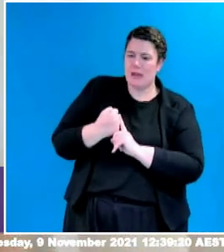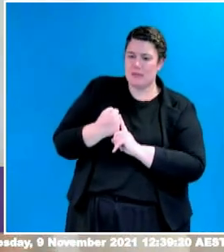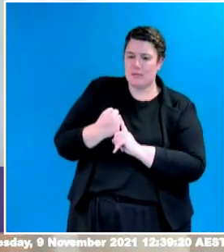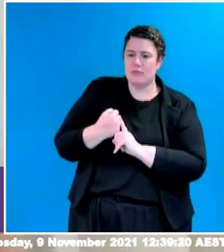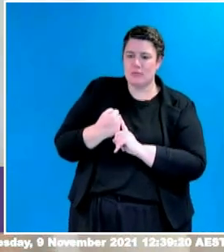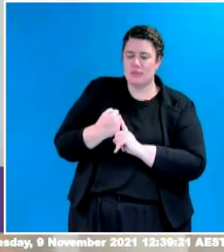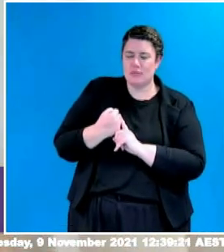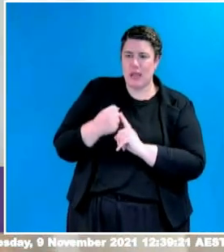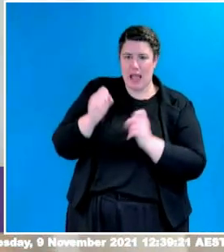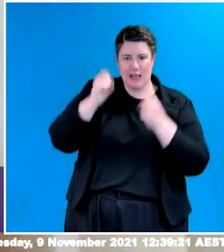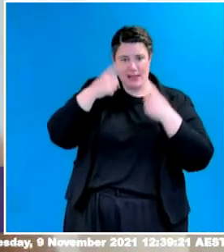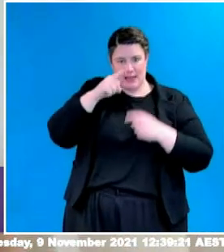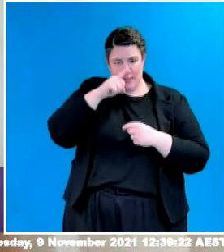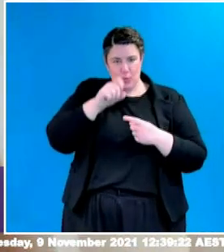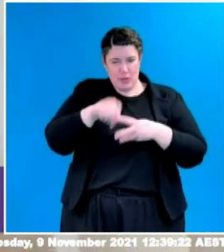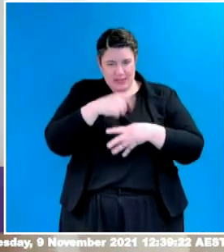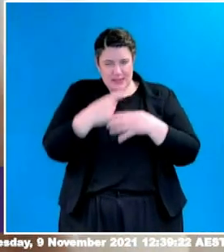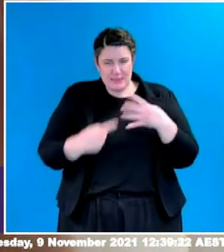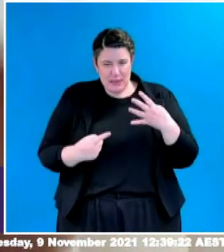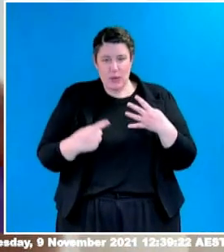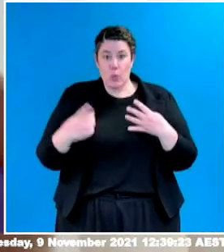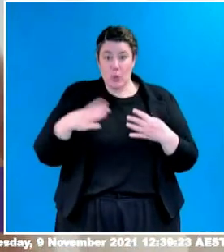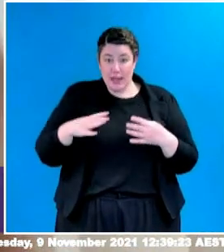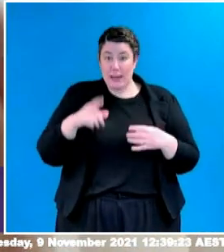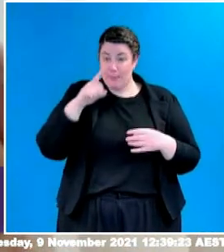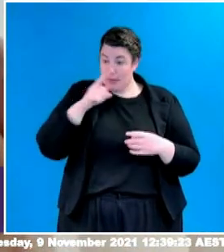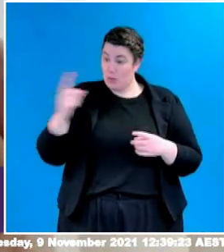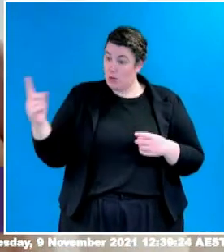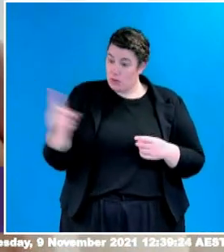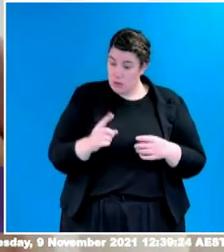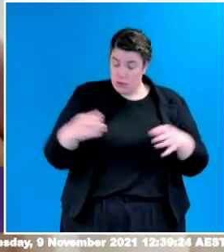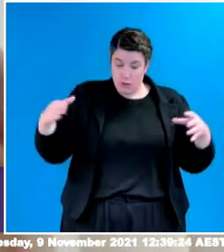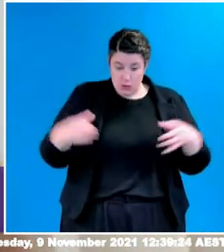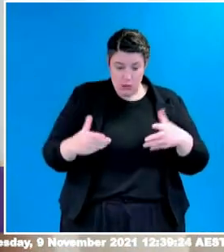of disabled people is, then we need people in the room on an ongoing basis.